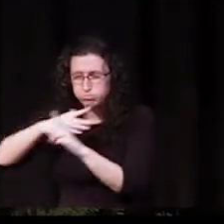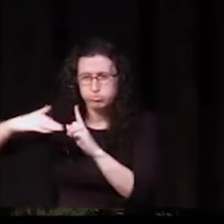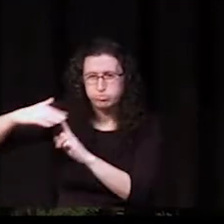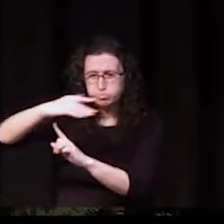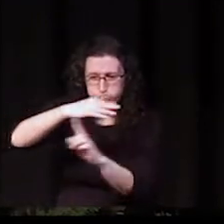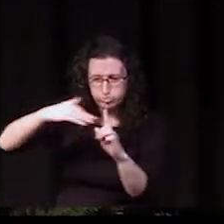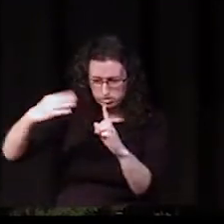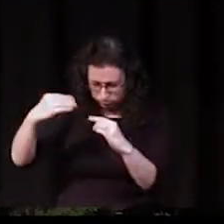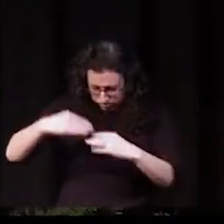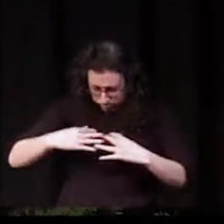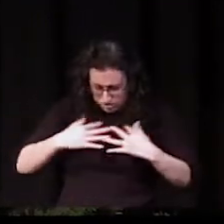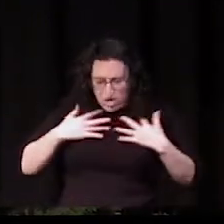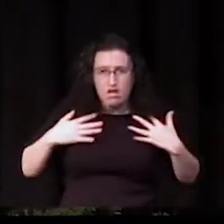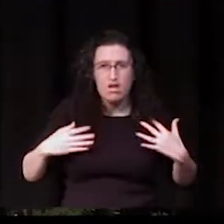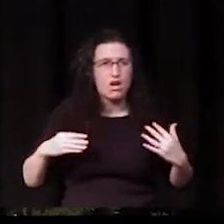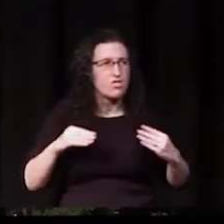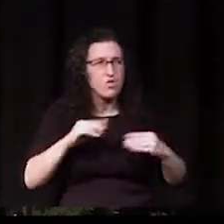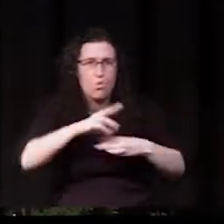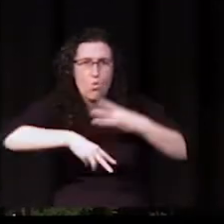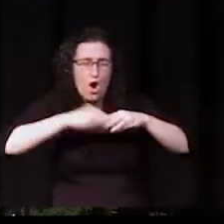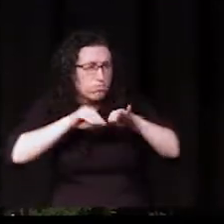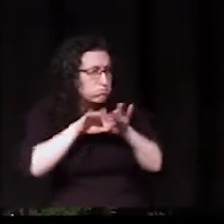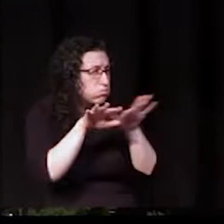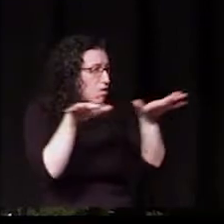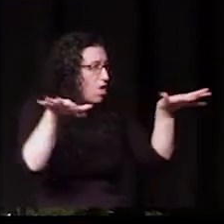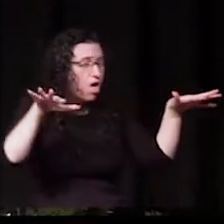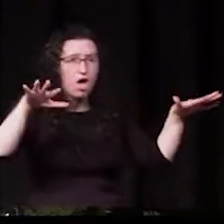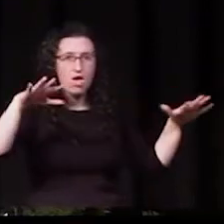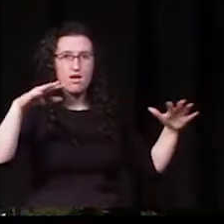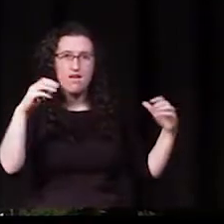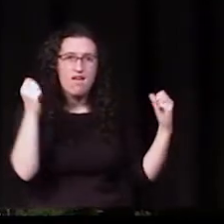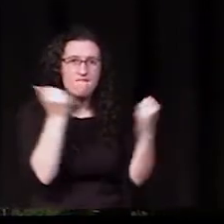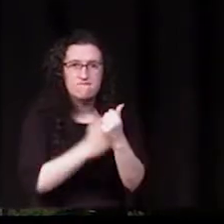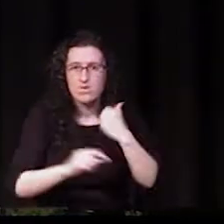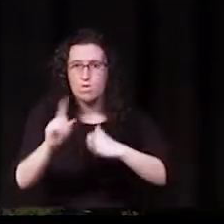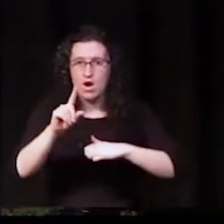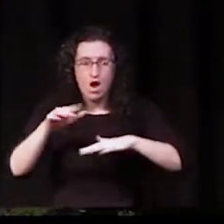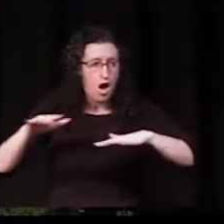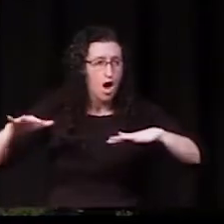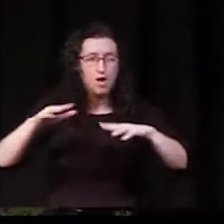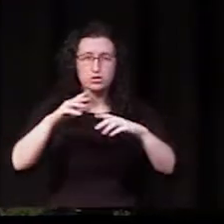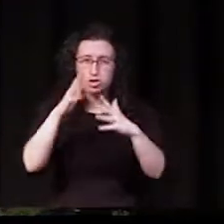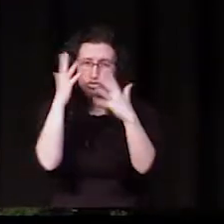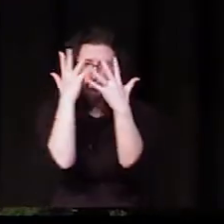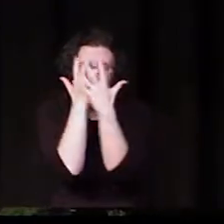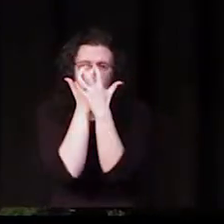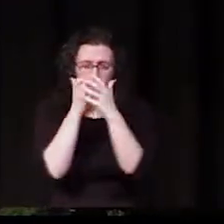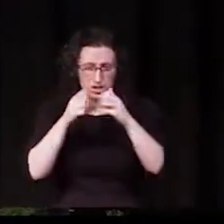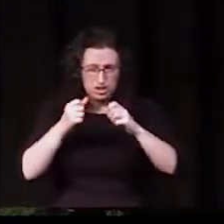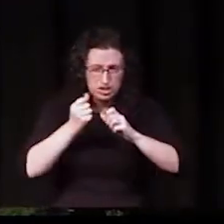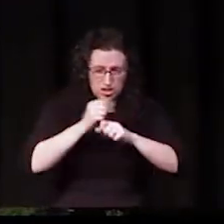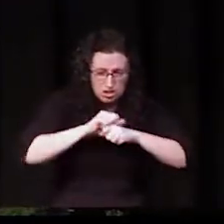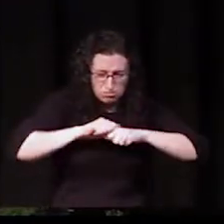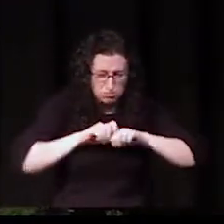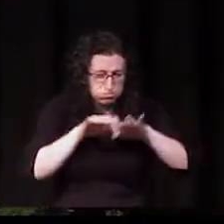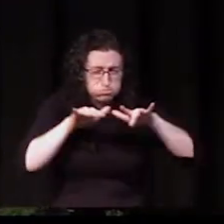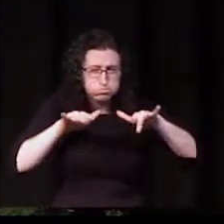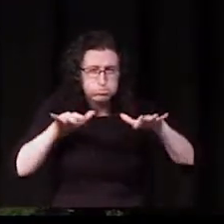into the world, that everywhere we stepped there was this multiplication of the darkness and the mist, this fog.